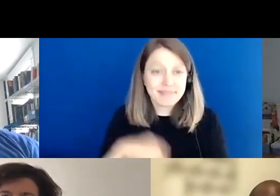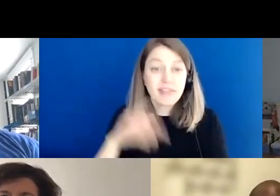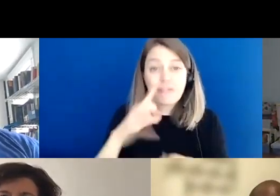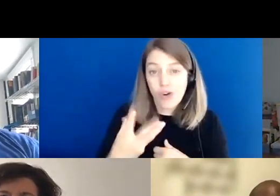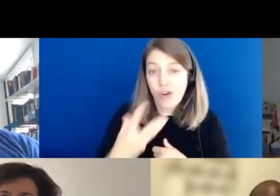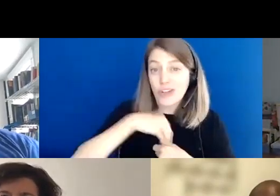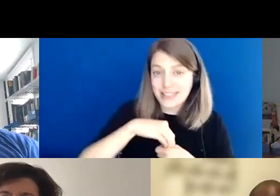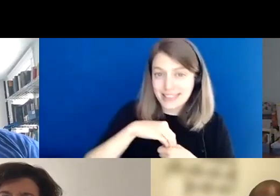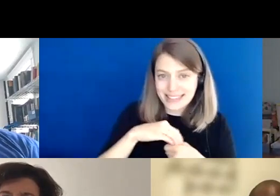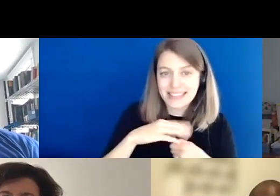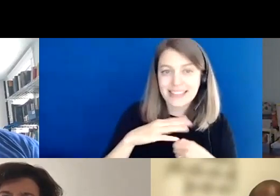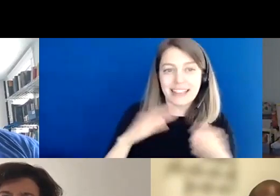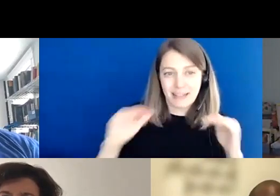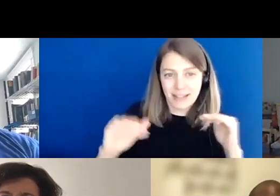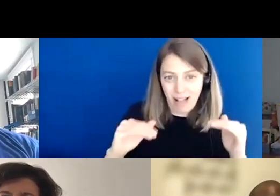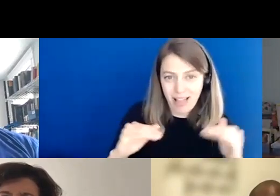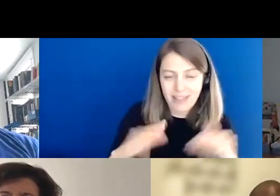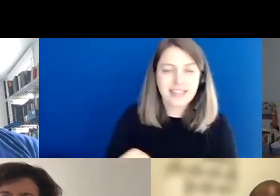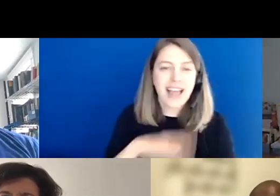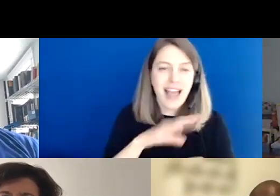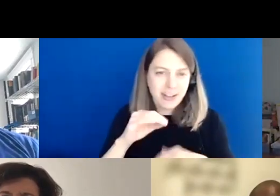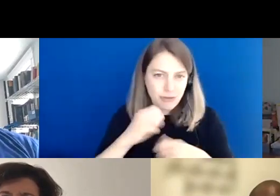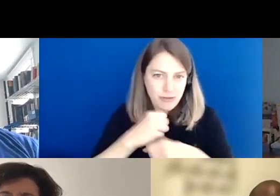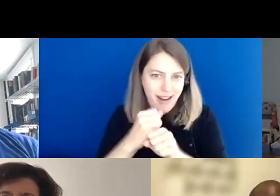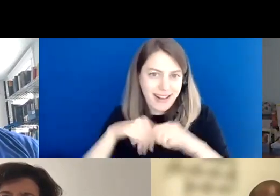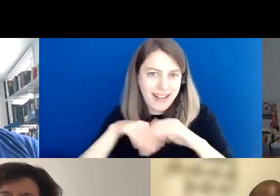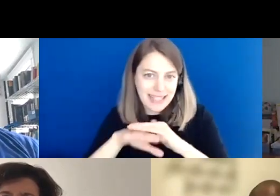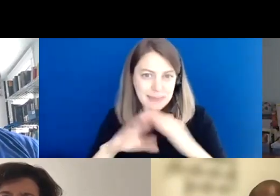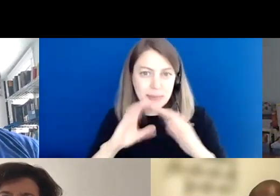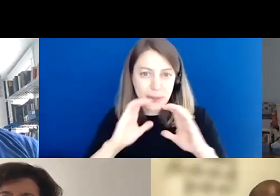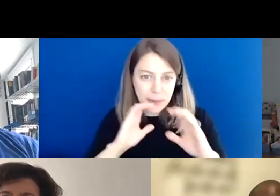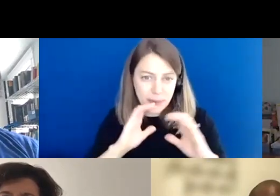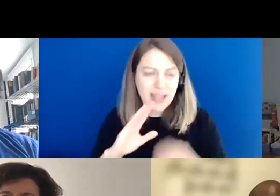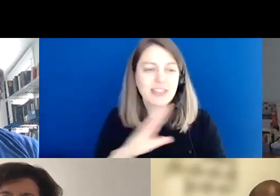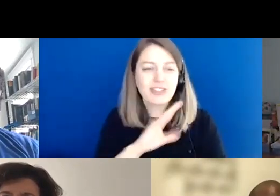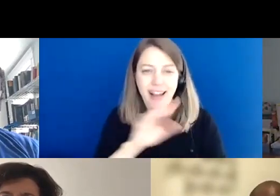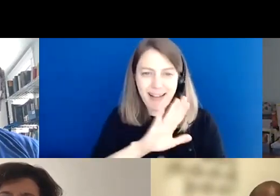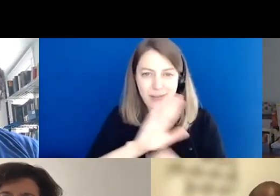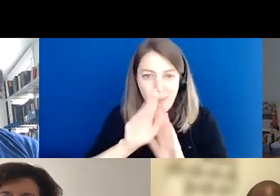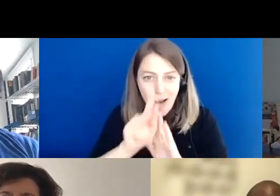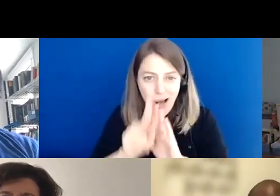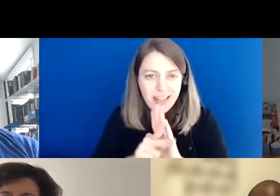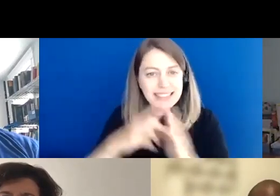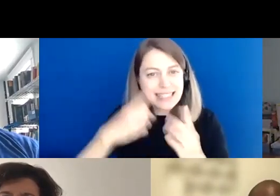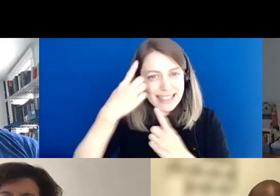Accessible communications and policy that takes into account the intersections between disability,